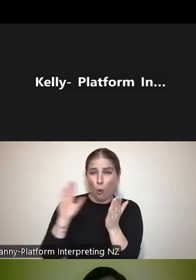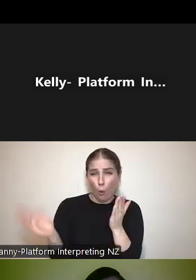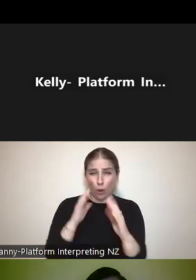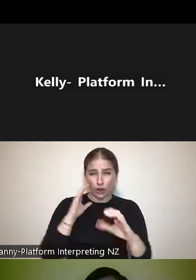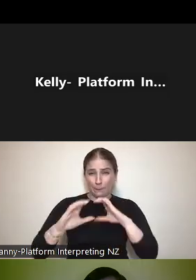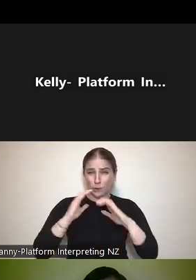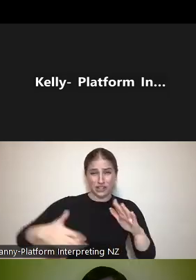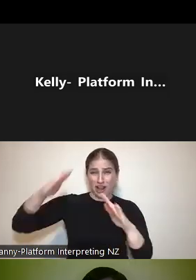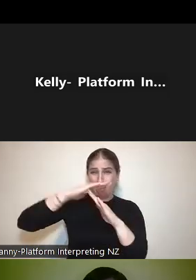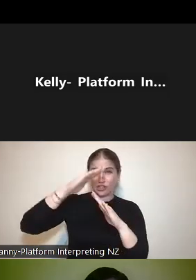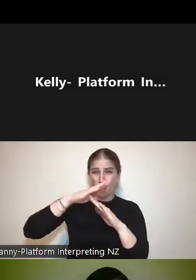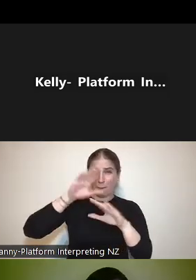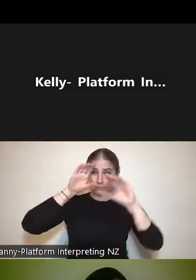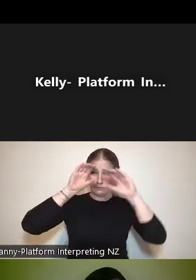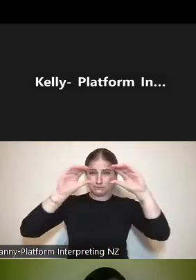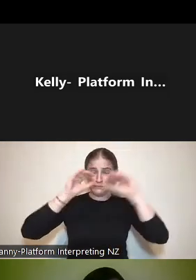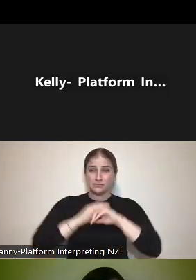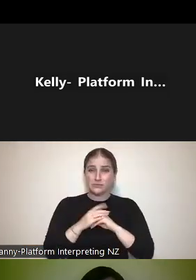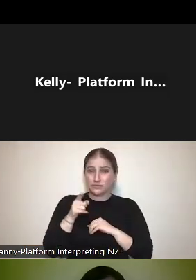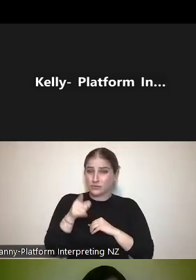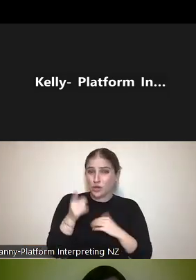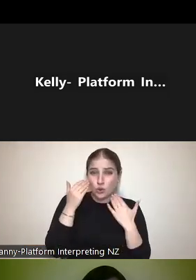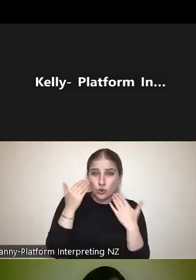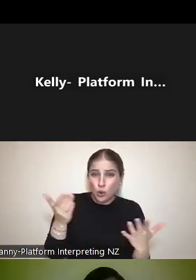You don't know where your Deaf and disabled talent